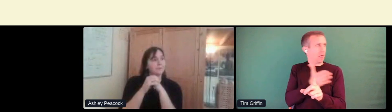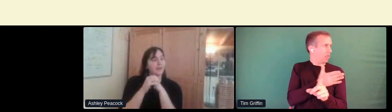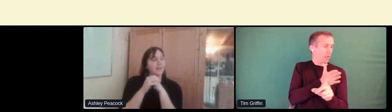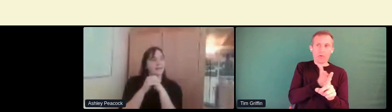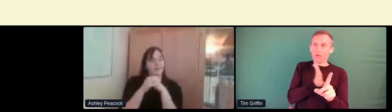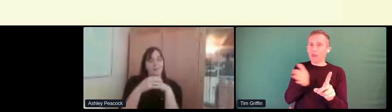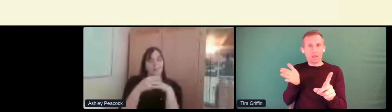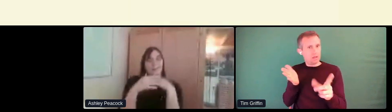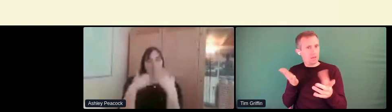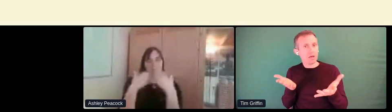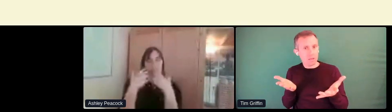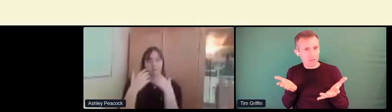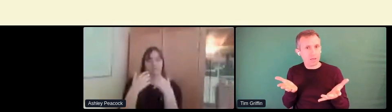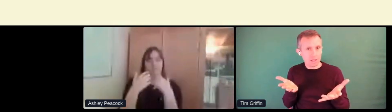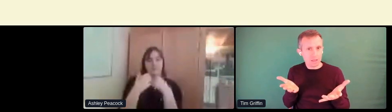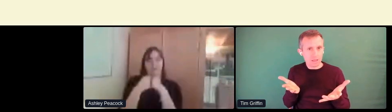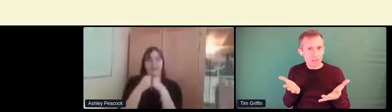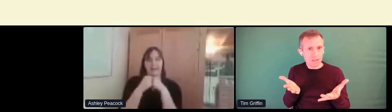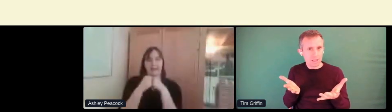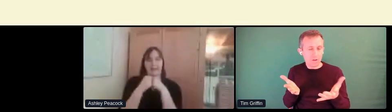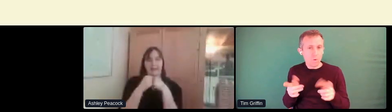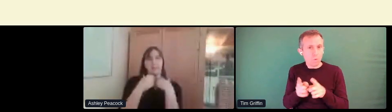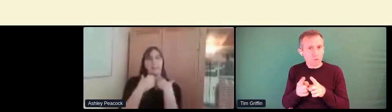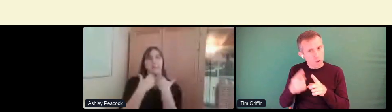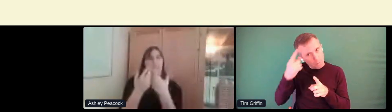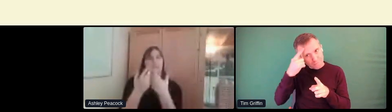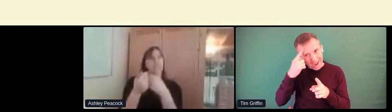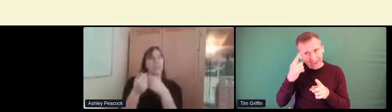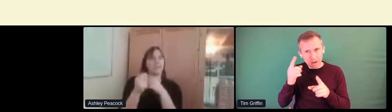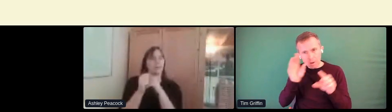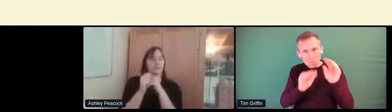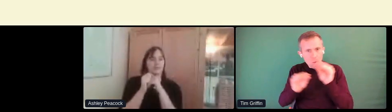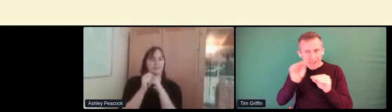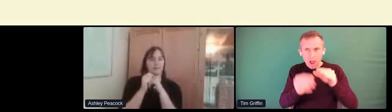and then I have to prioritise a lot of information in my head. So all of this takes cognitive load